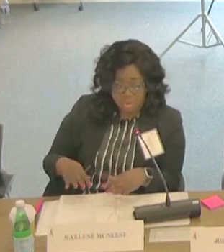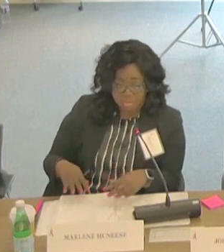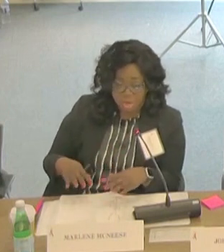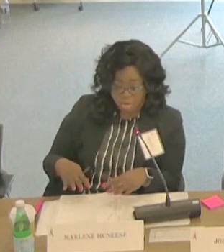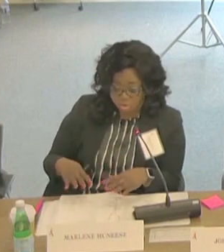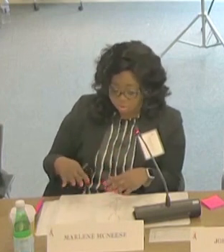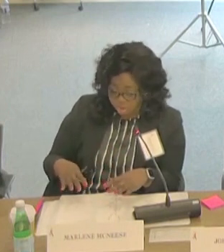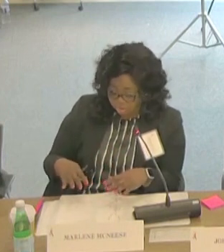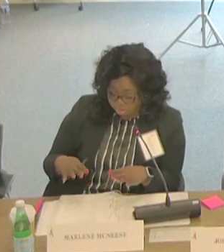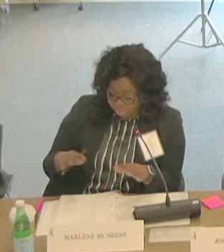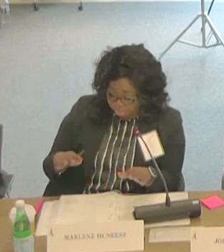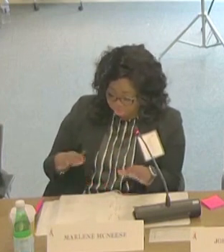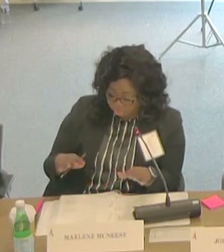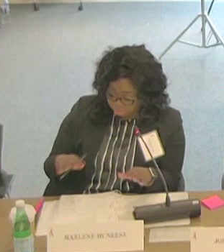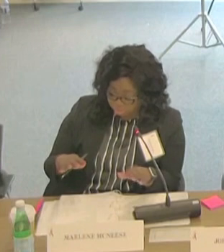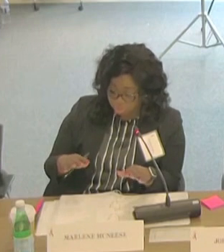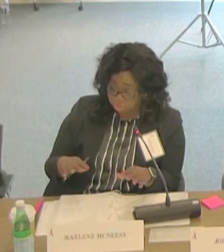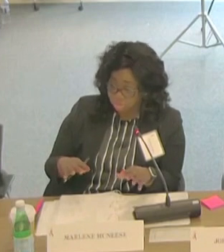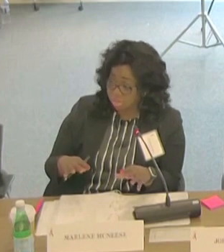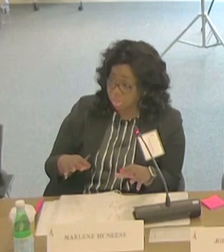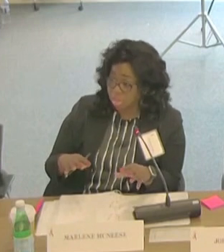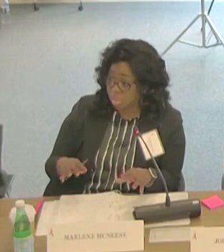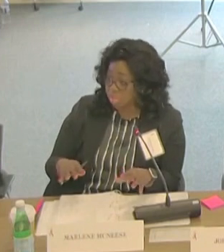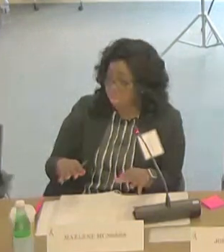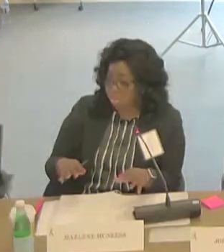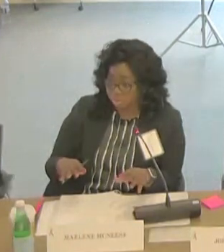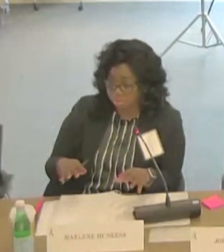up happening on the ground and status neutral approaches is a good example.